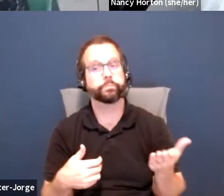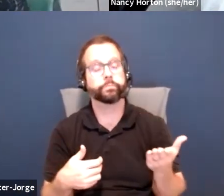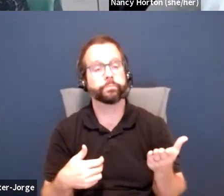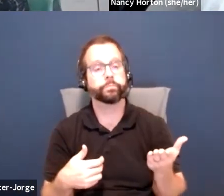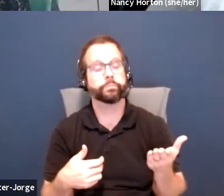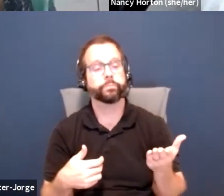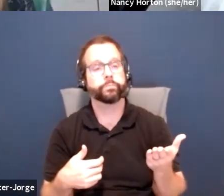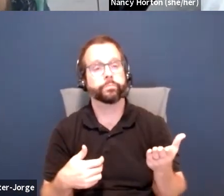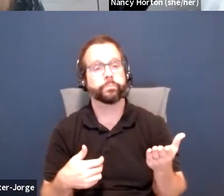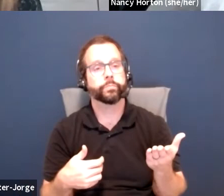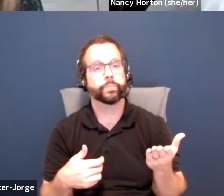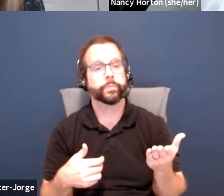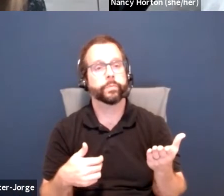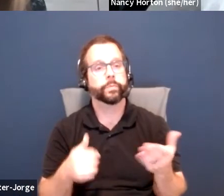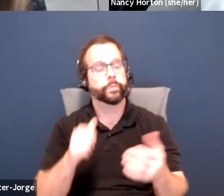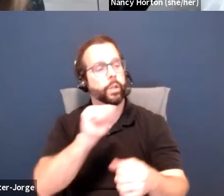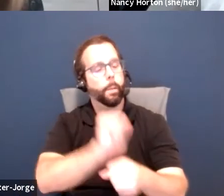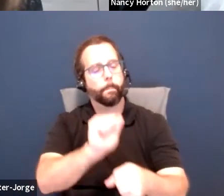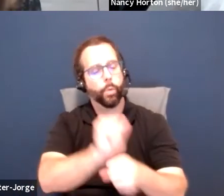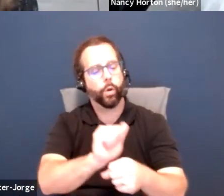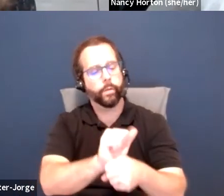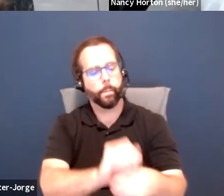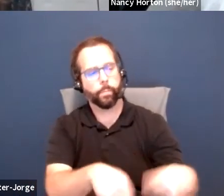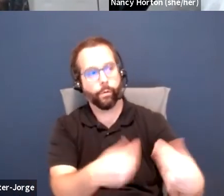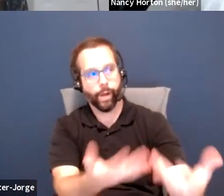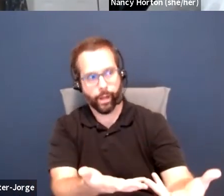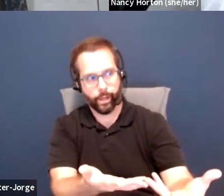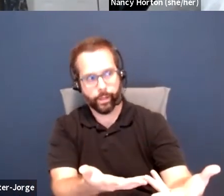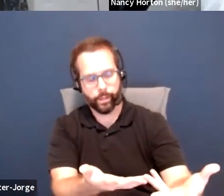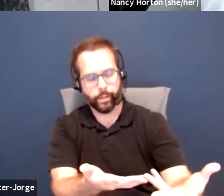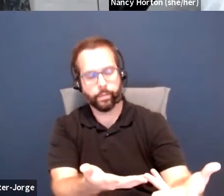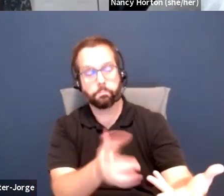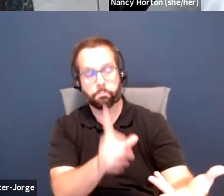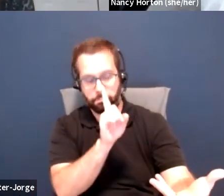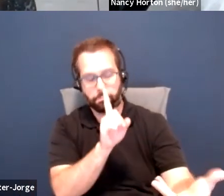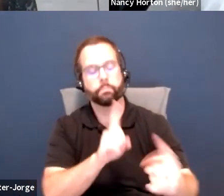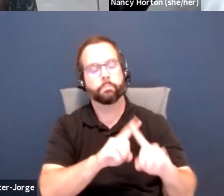Okay, moving onto slide number 10. Now, clearly, just as in the